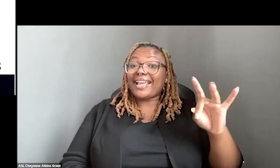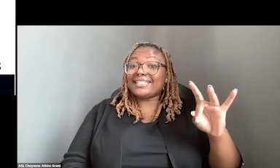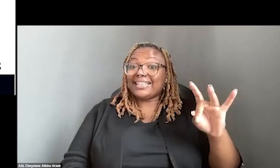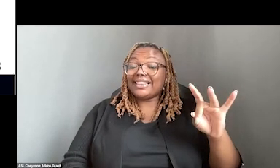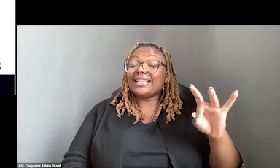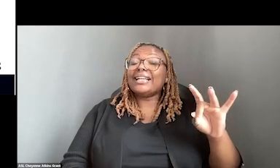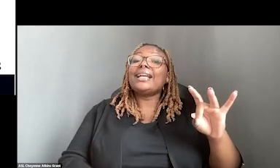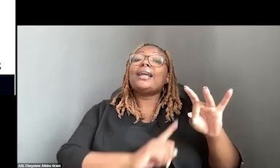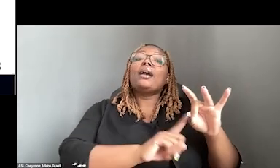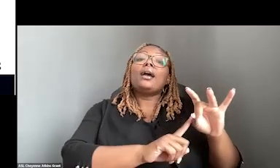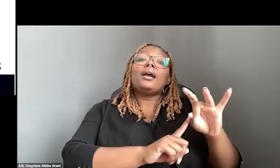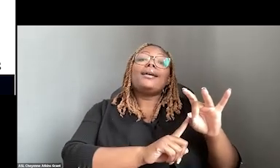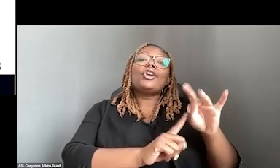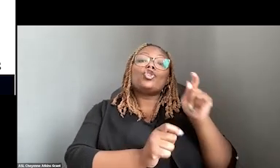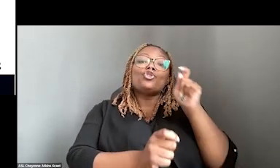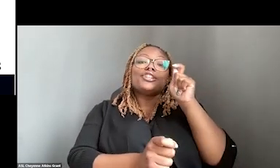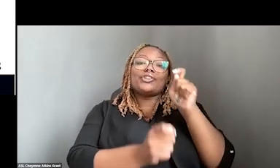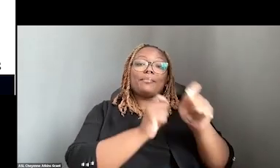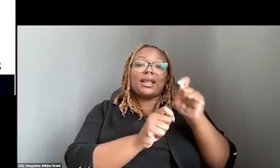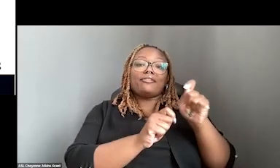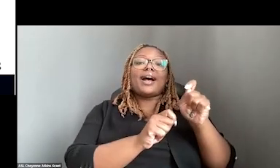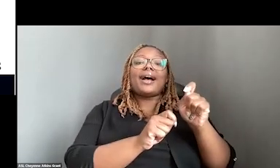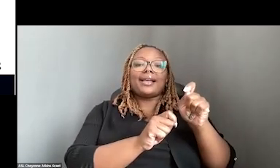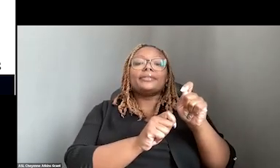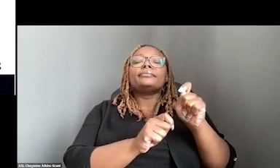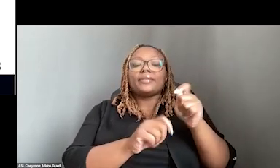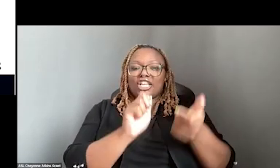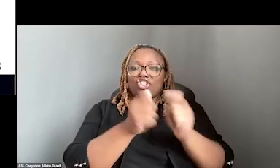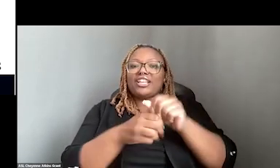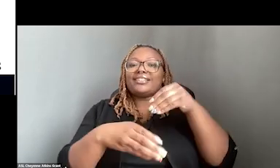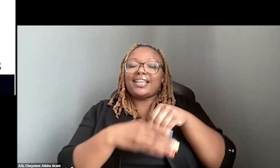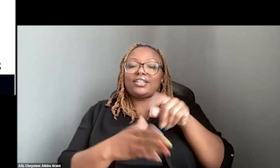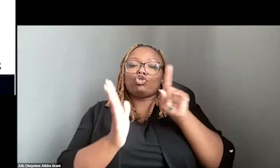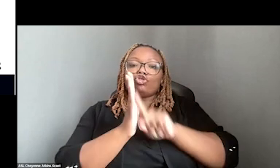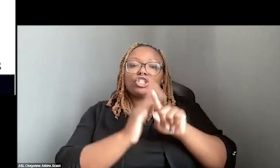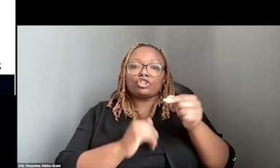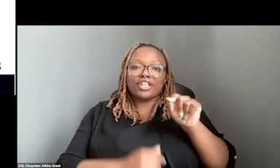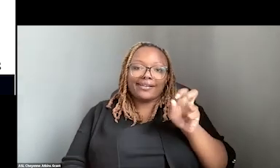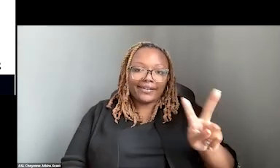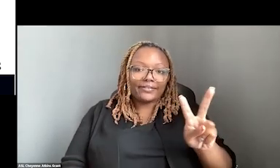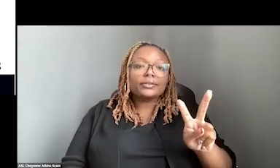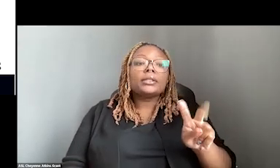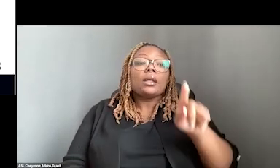you have to modify that proposal in Research.gov. So just keep those dates in mind.